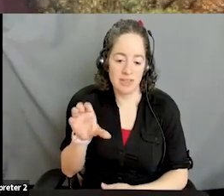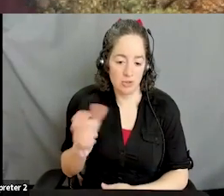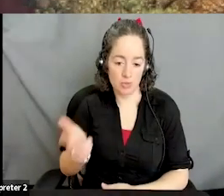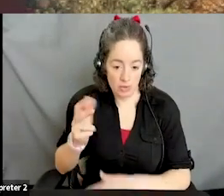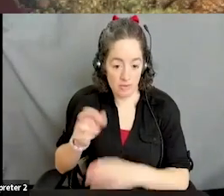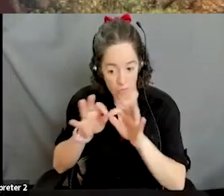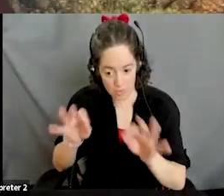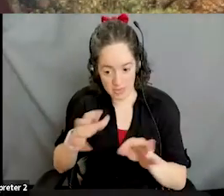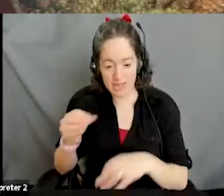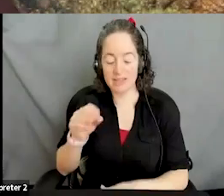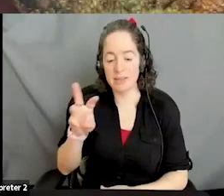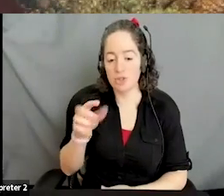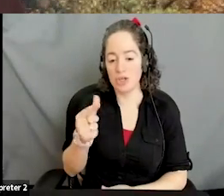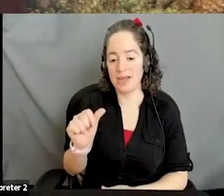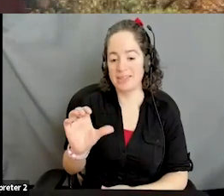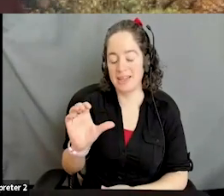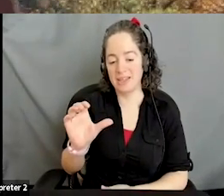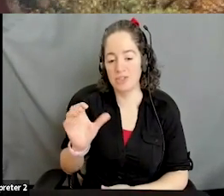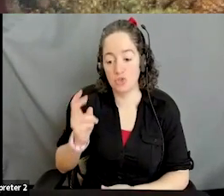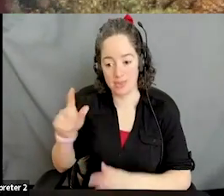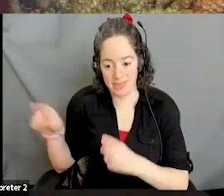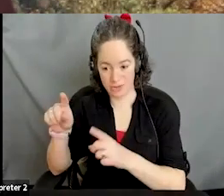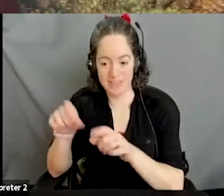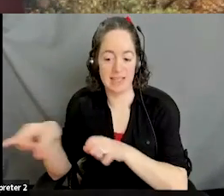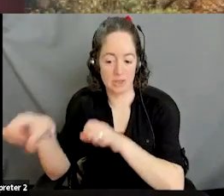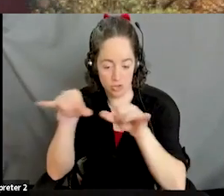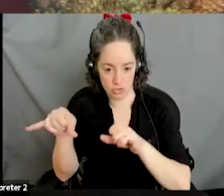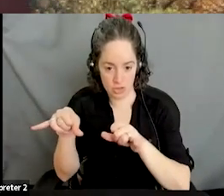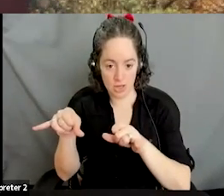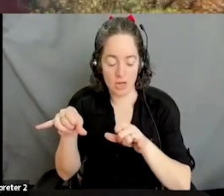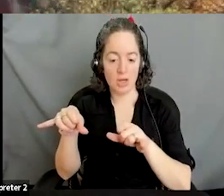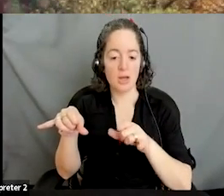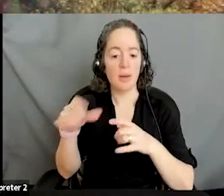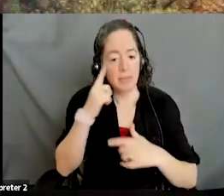We need to make our own set of internal standards that we can hold ourselves to over time.